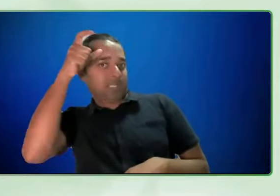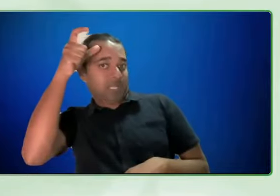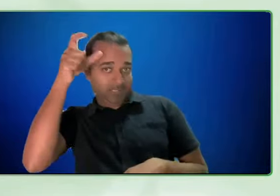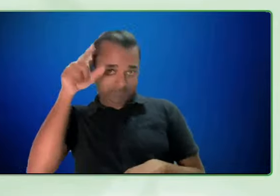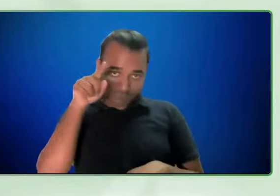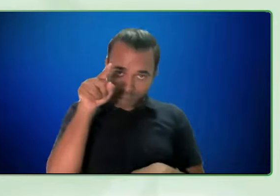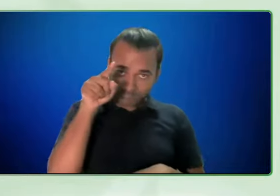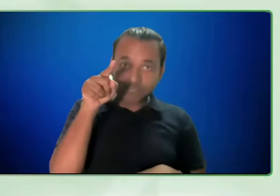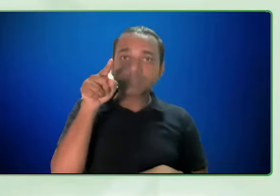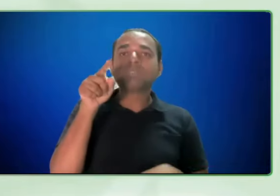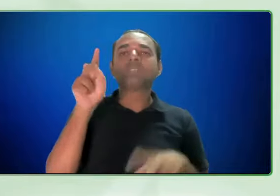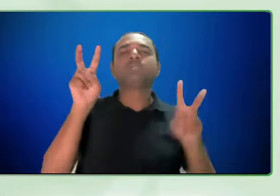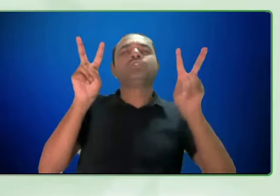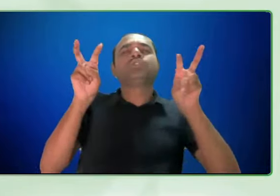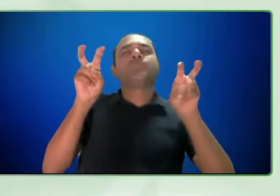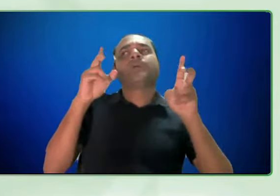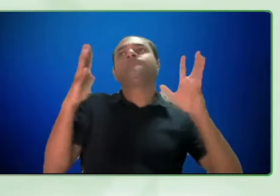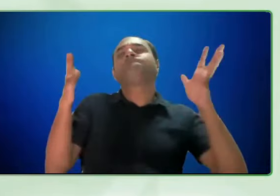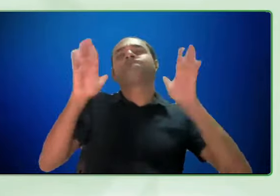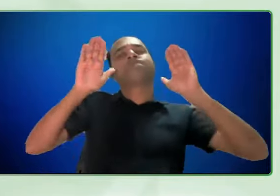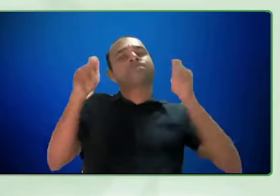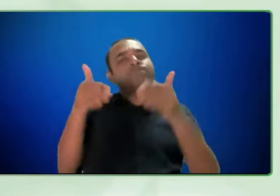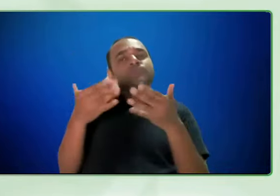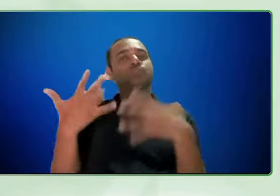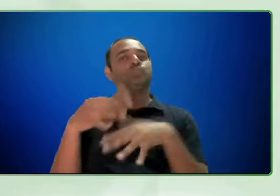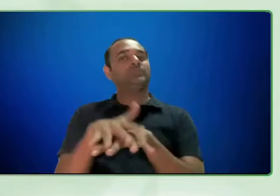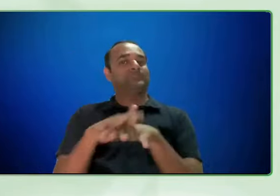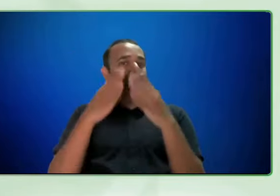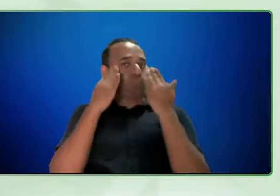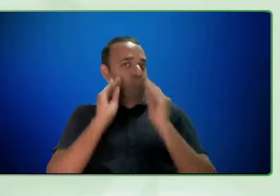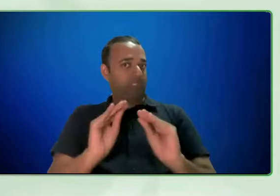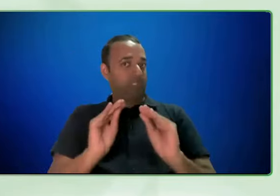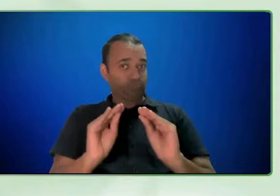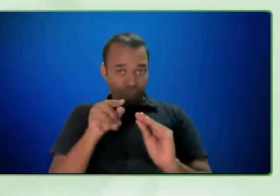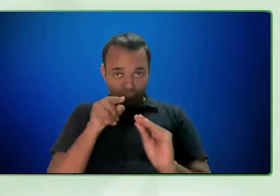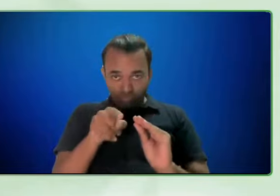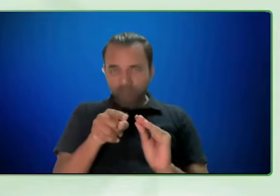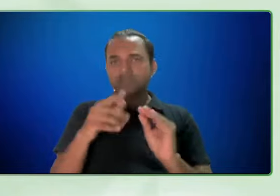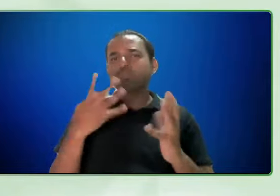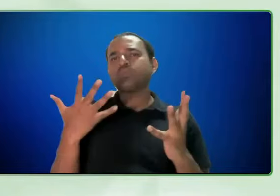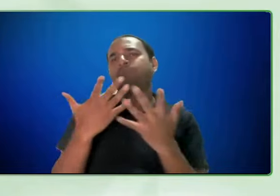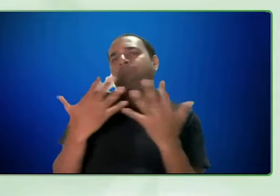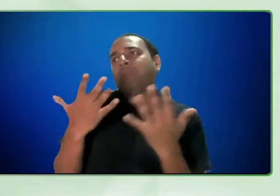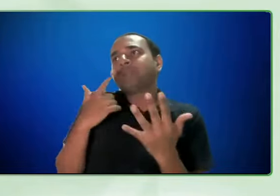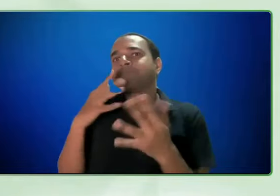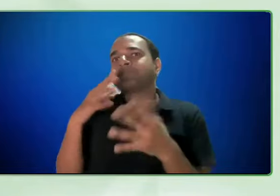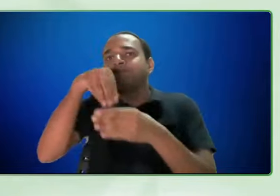I think inclusive education will also bring for the first time some real stakeholders together.